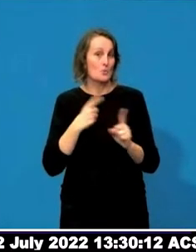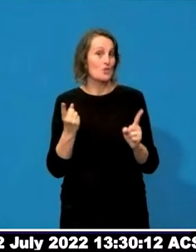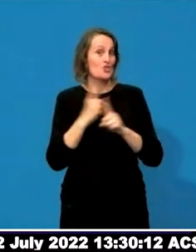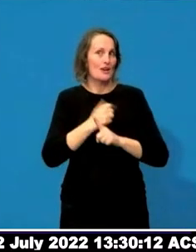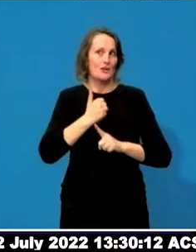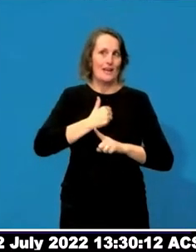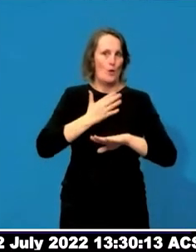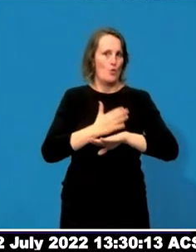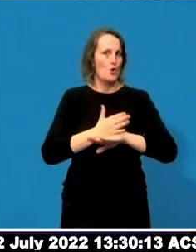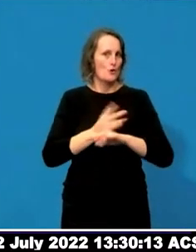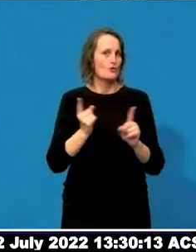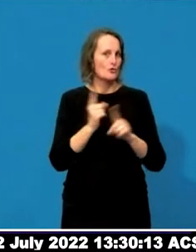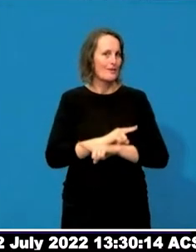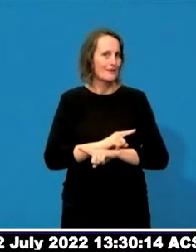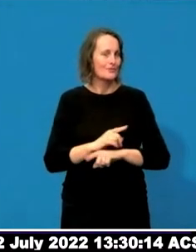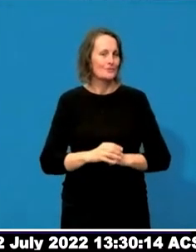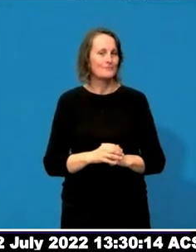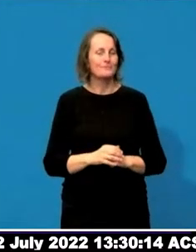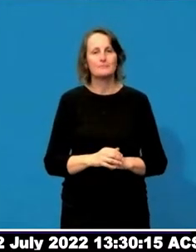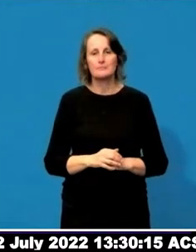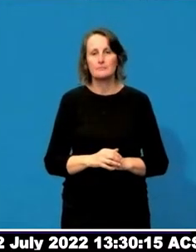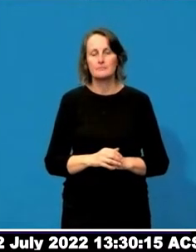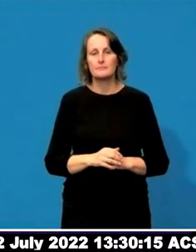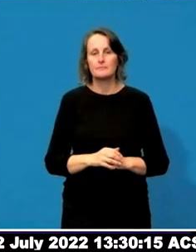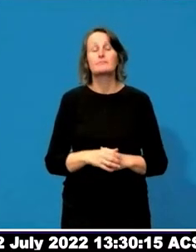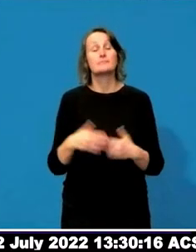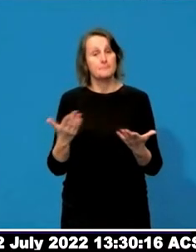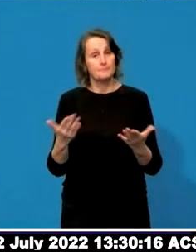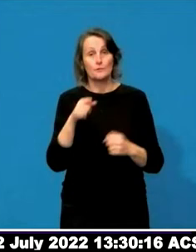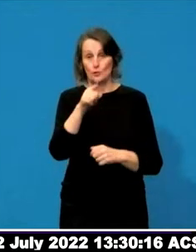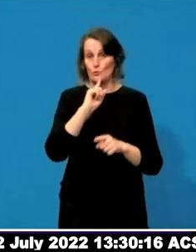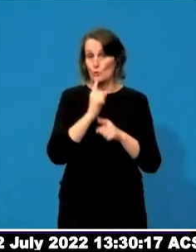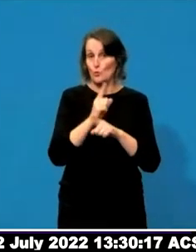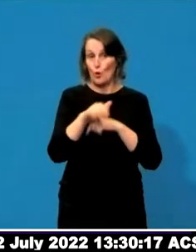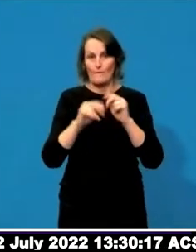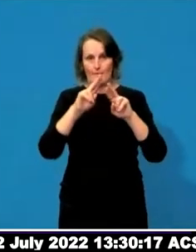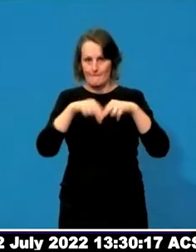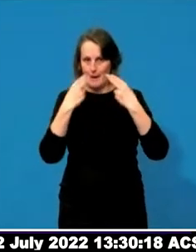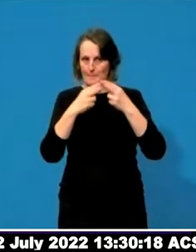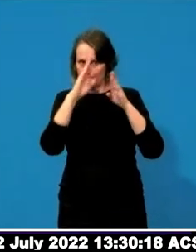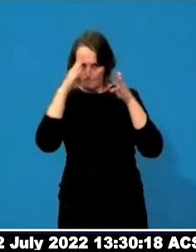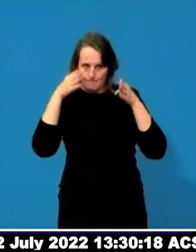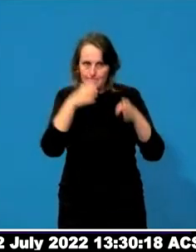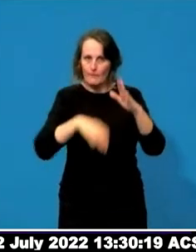MS McMAHON: I might just pick up on what you've said there. You've mentioned family-centred support delivery.